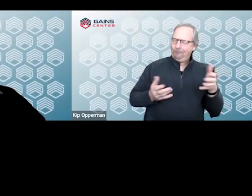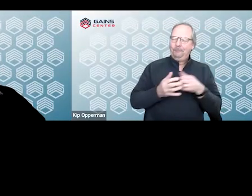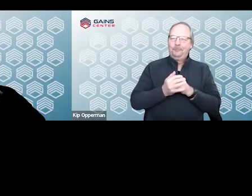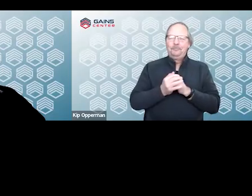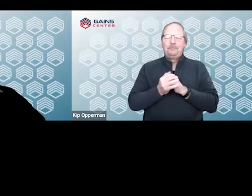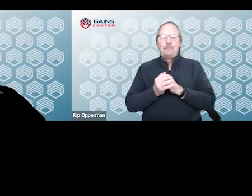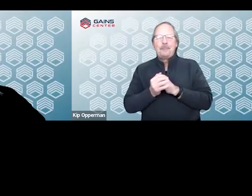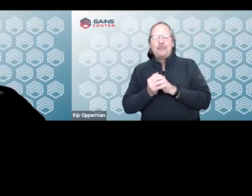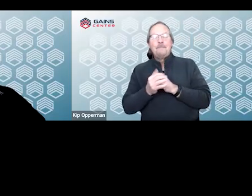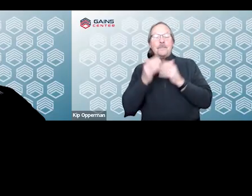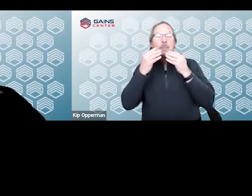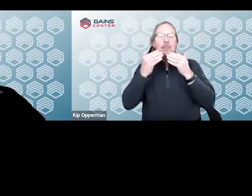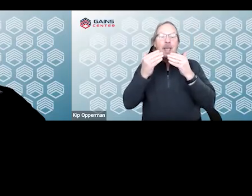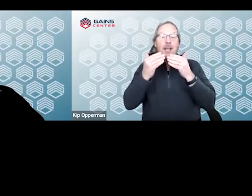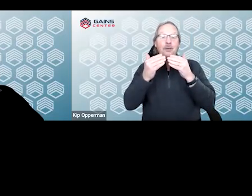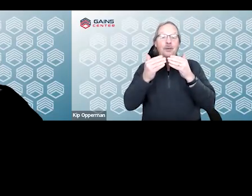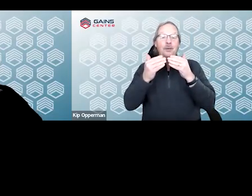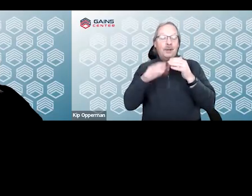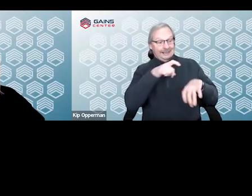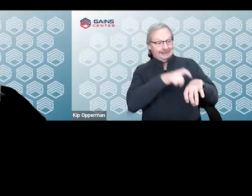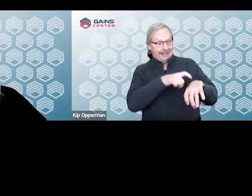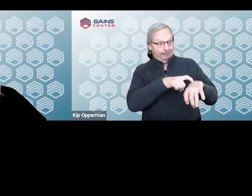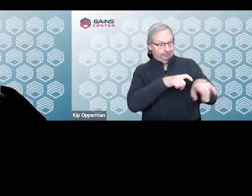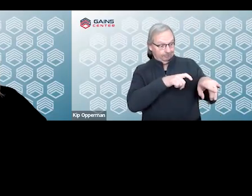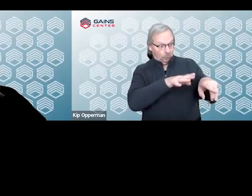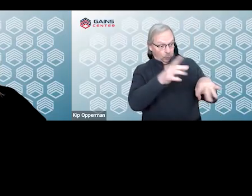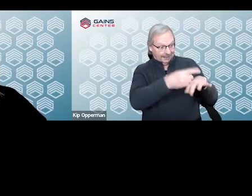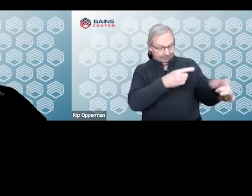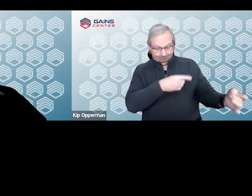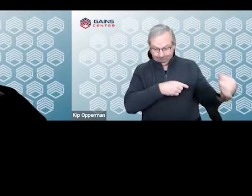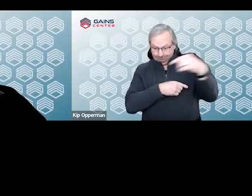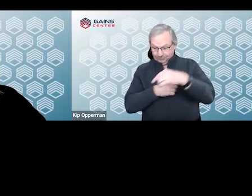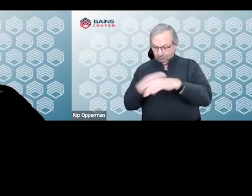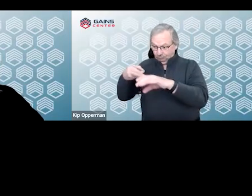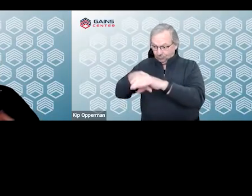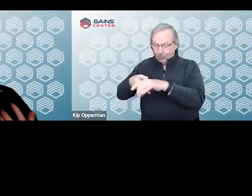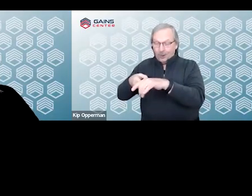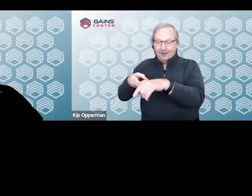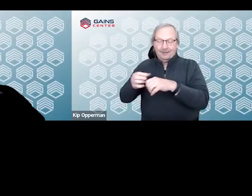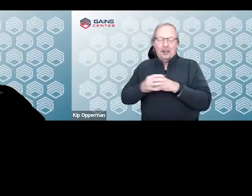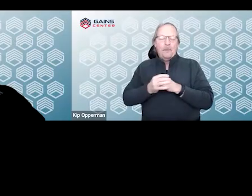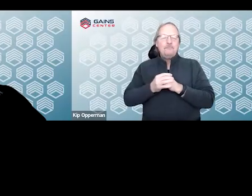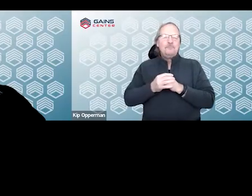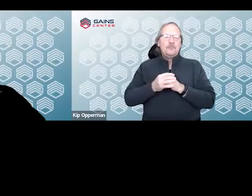And thank you so much for taking time out of your day to join us for today's webinar. This is a national webinar